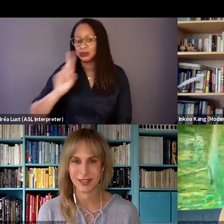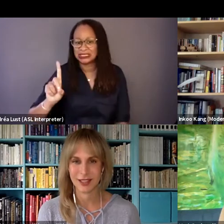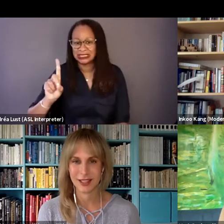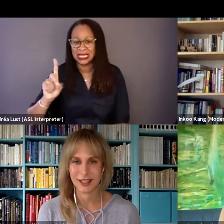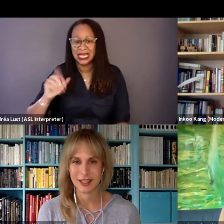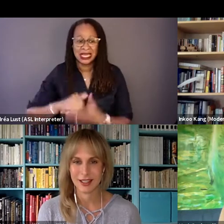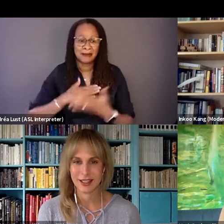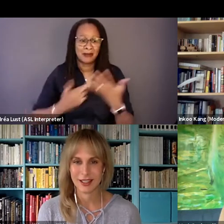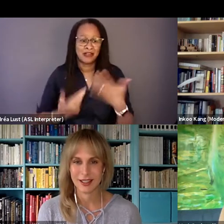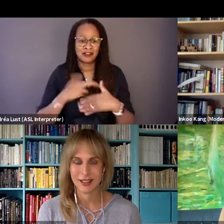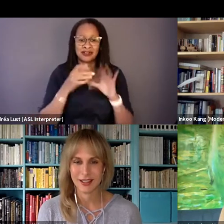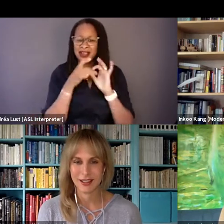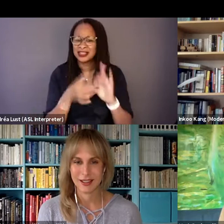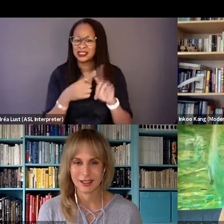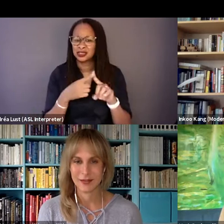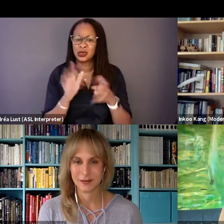I'd likened it to paper dolls, sort of.